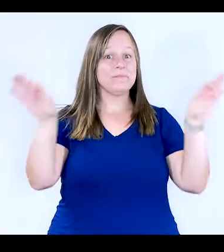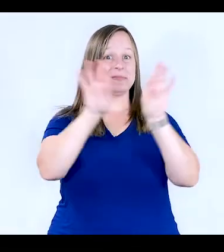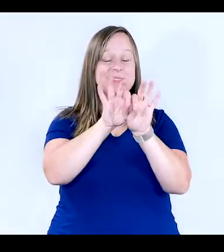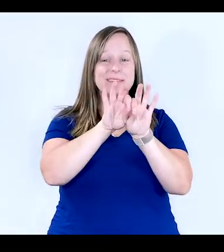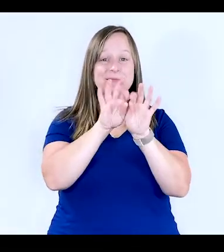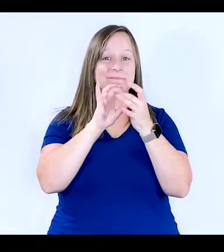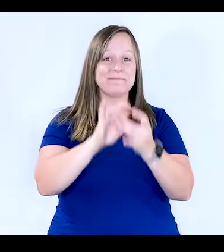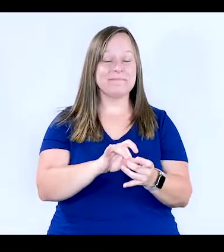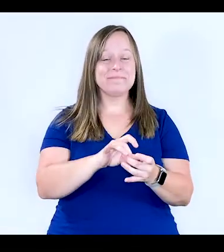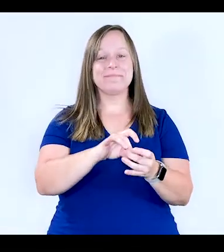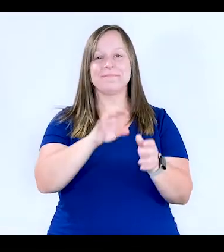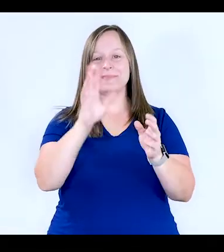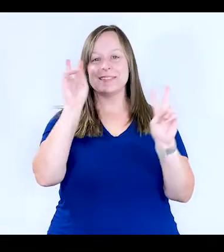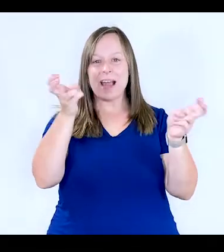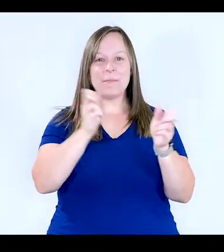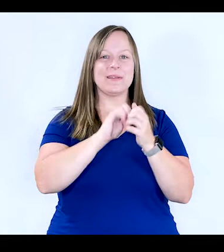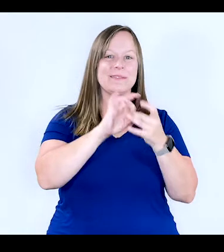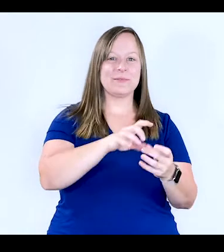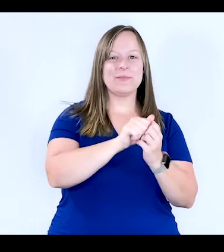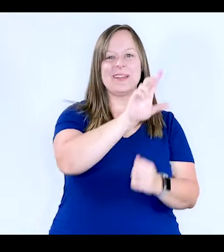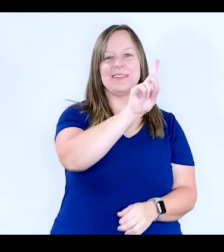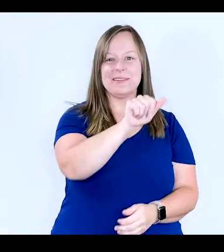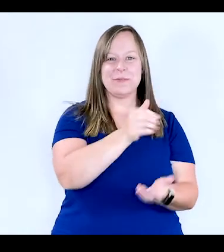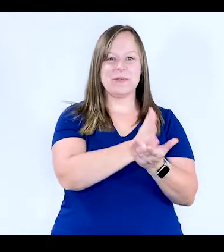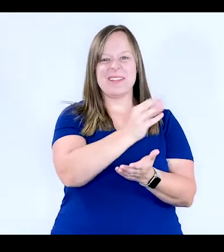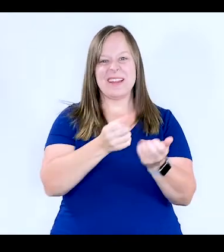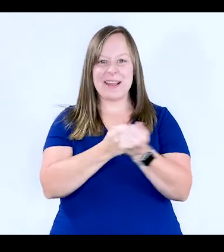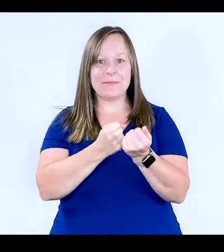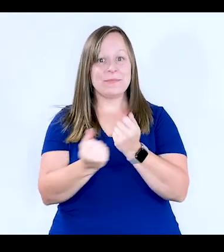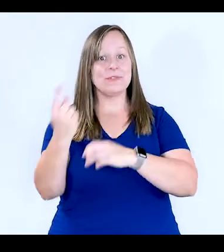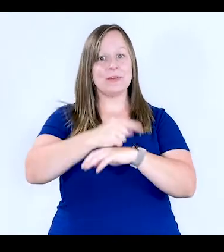most relevant topics regarding disability rights and advocacy. Today we